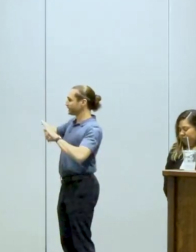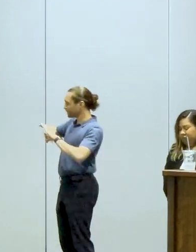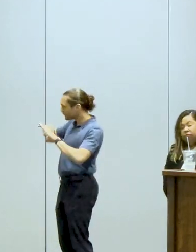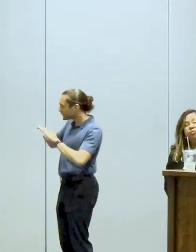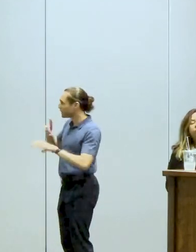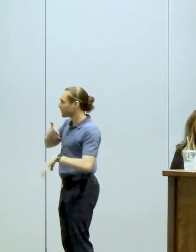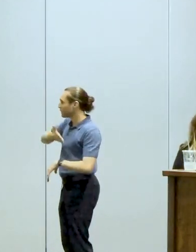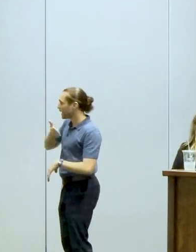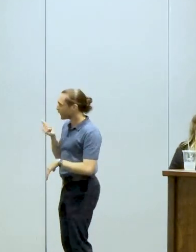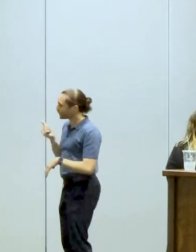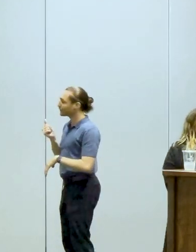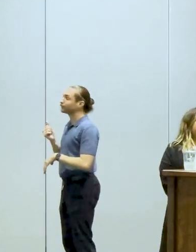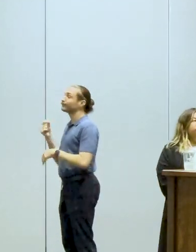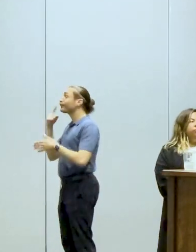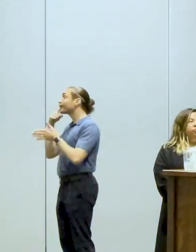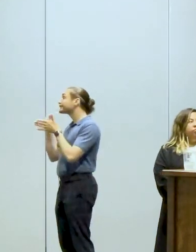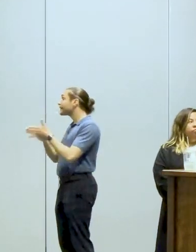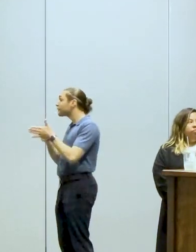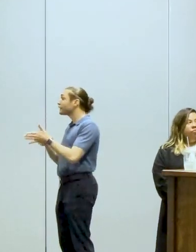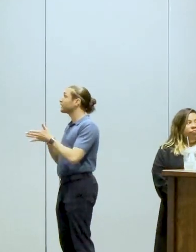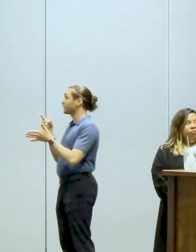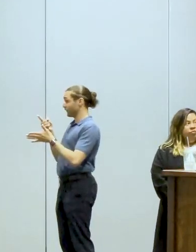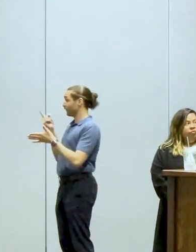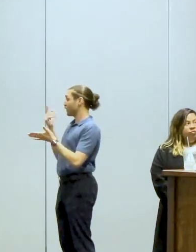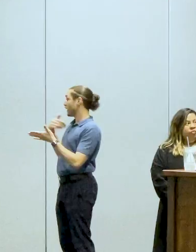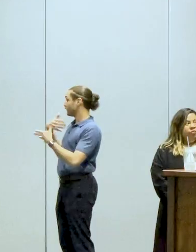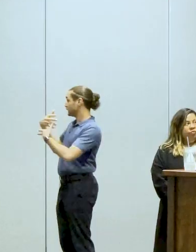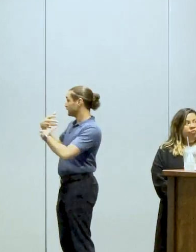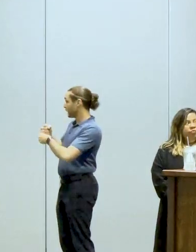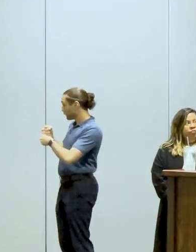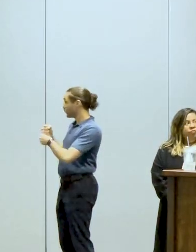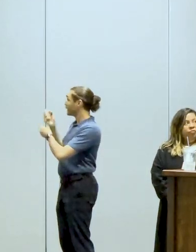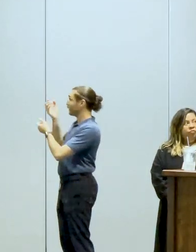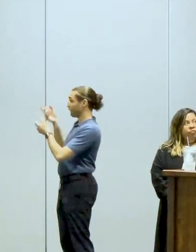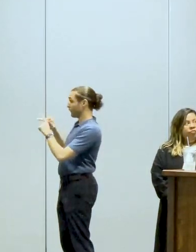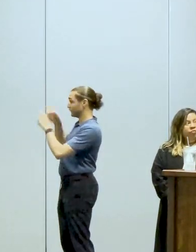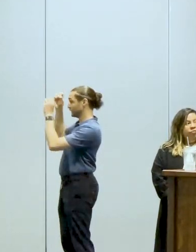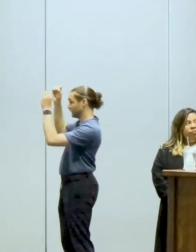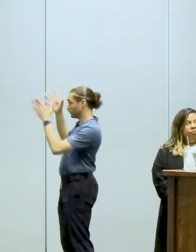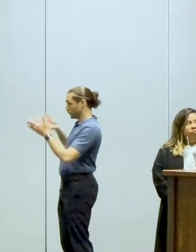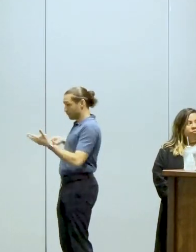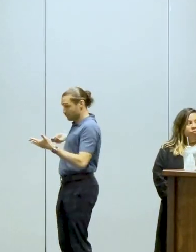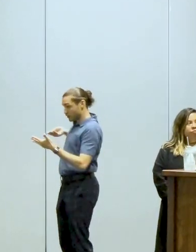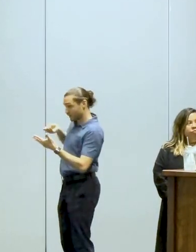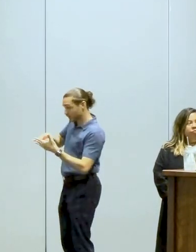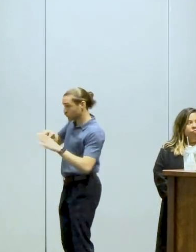and they want to put it and create more study material into chat, GPT that they're just not using, that they don't know